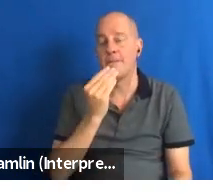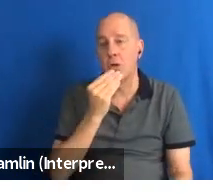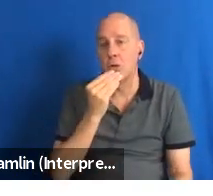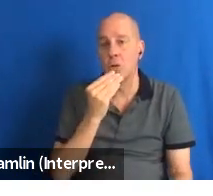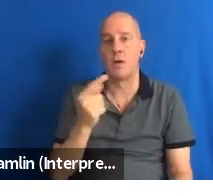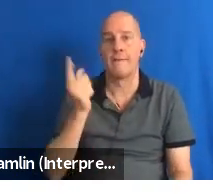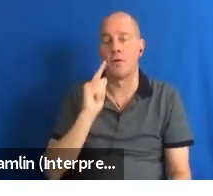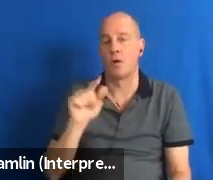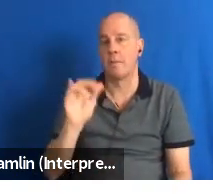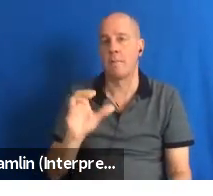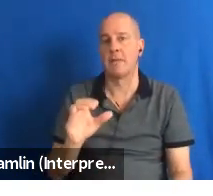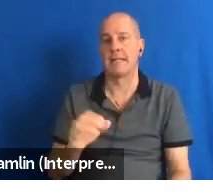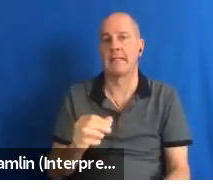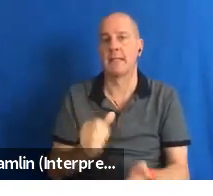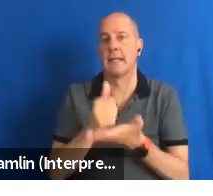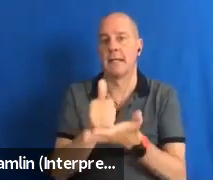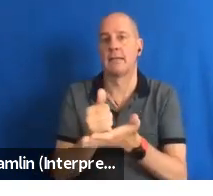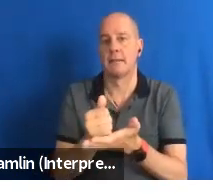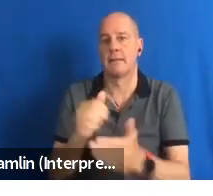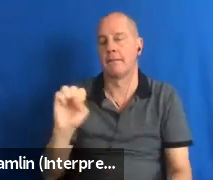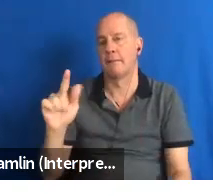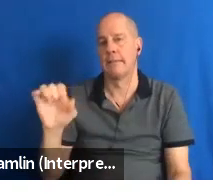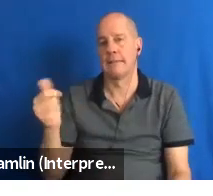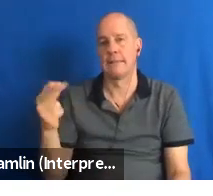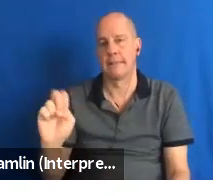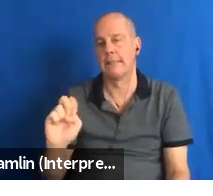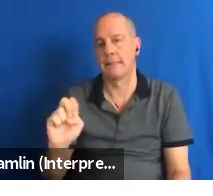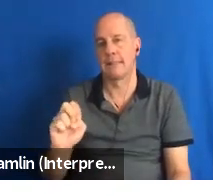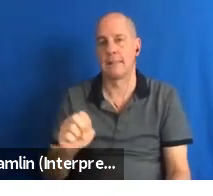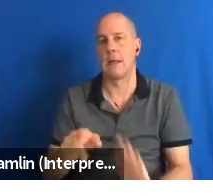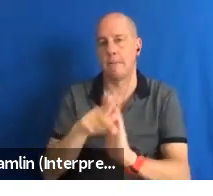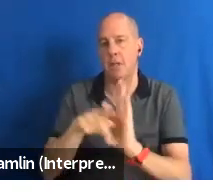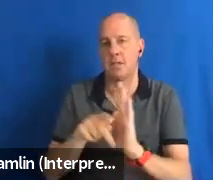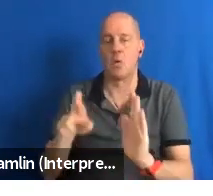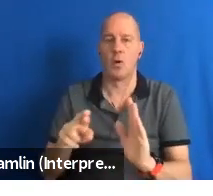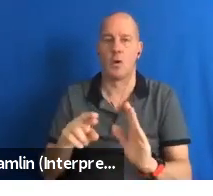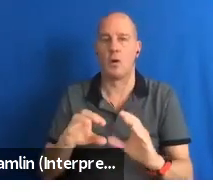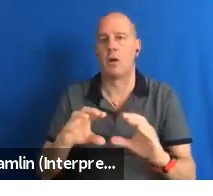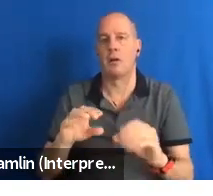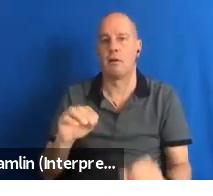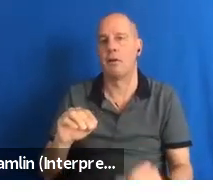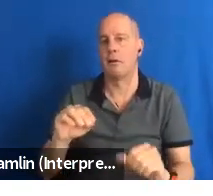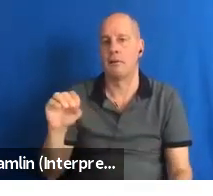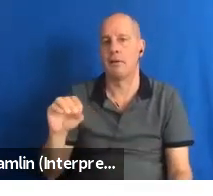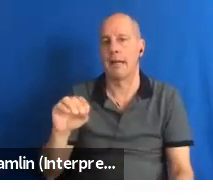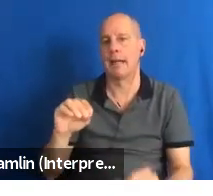assistance policy, otherwise known as Category B or sometimes you might hear us say Cat B funding,